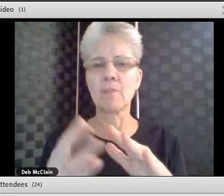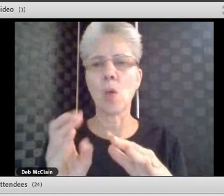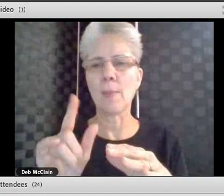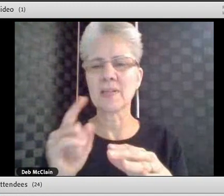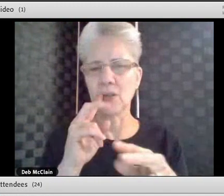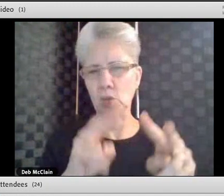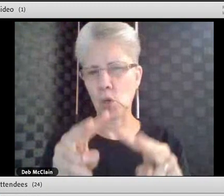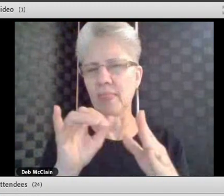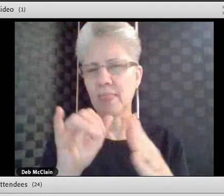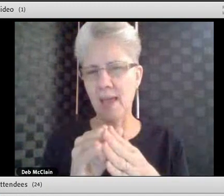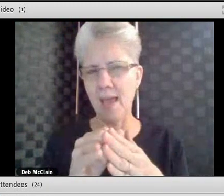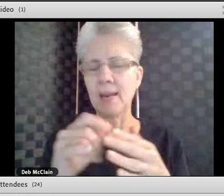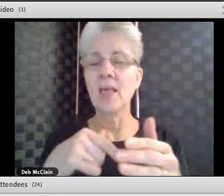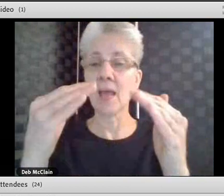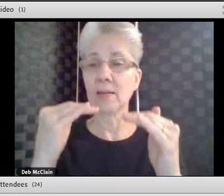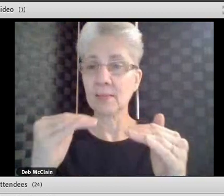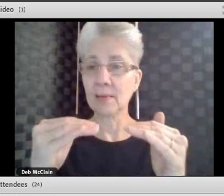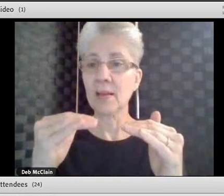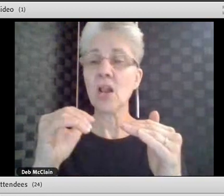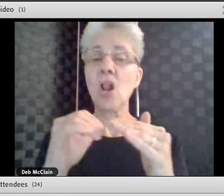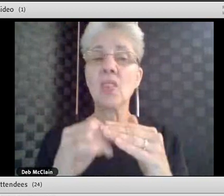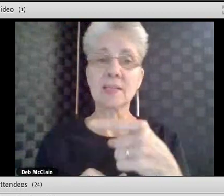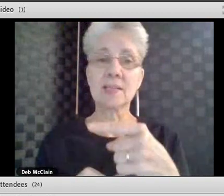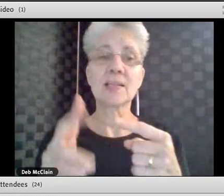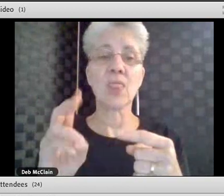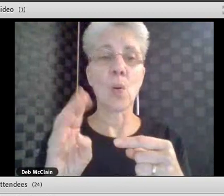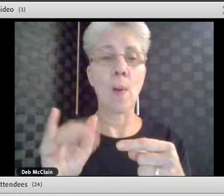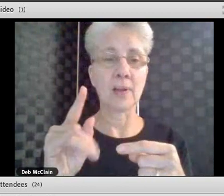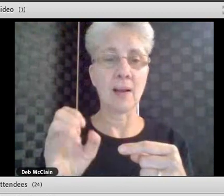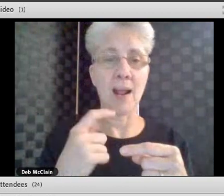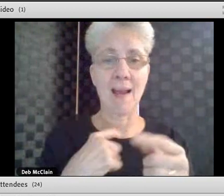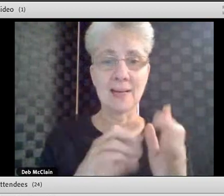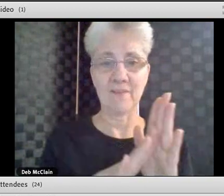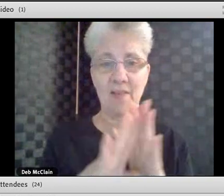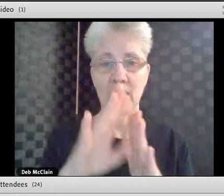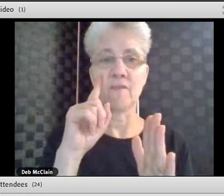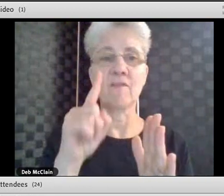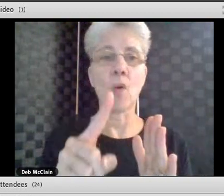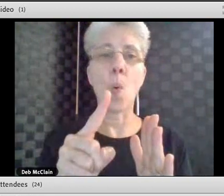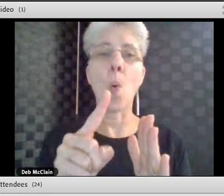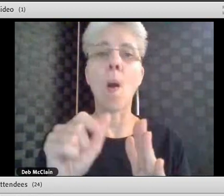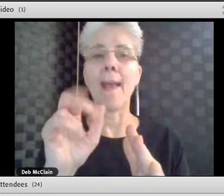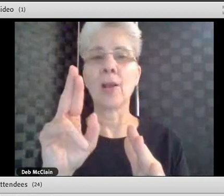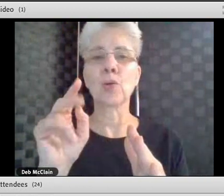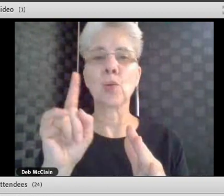and this is just a copy from their website, so you can take a look at that. So this is the LibGuide that I developed